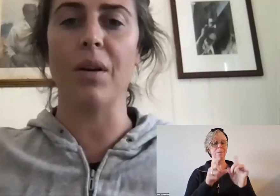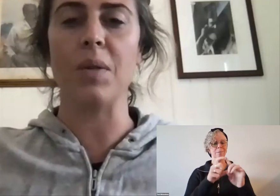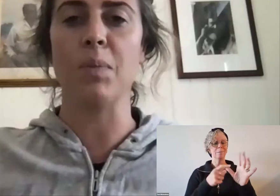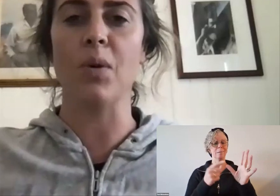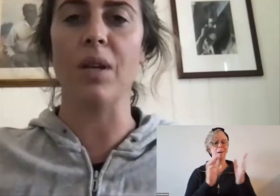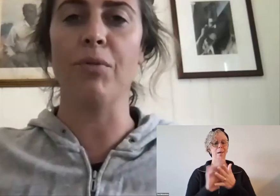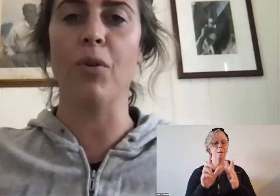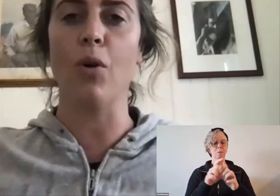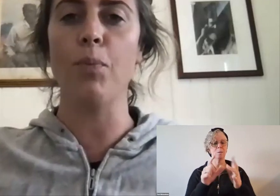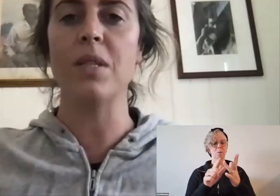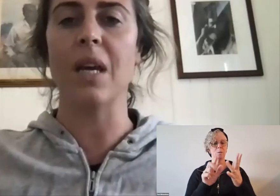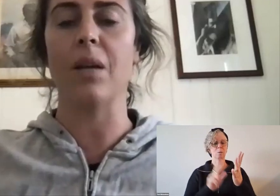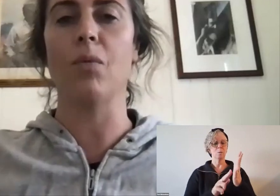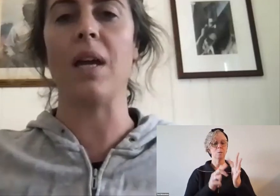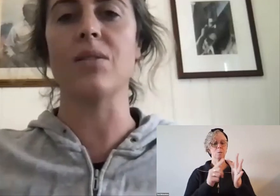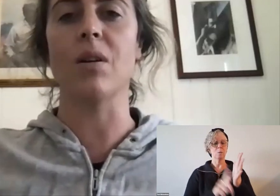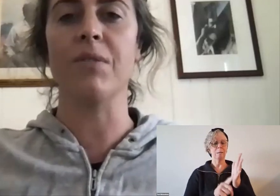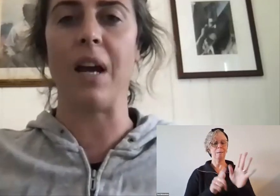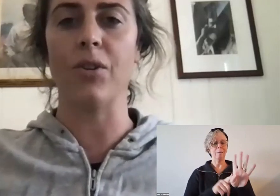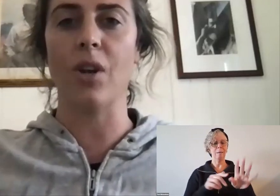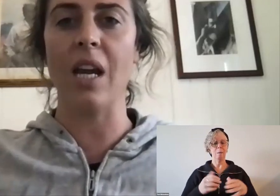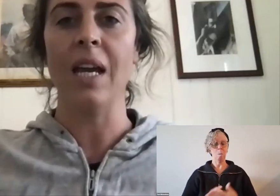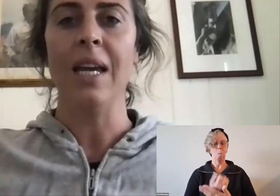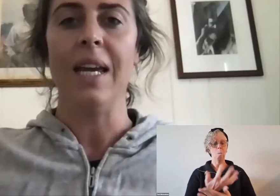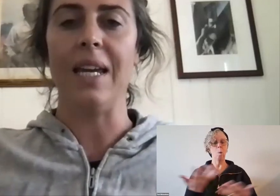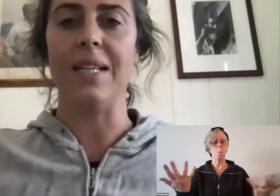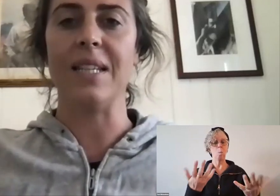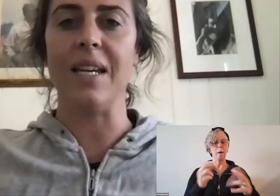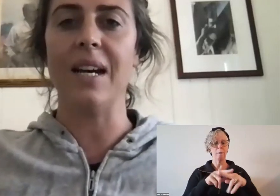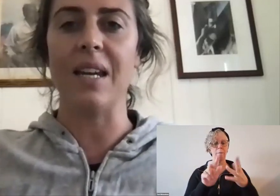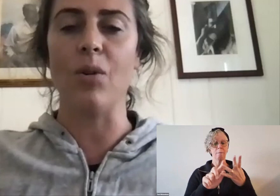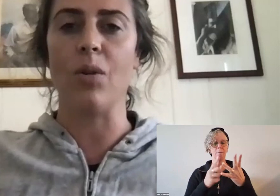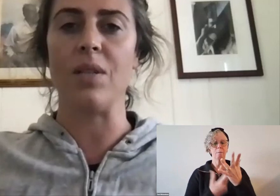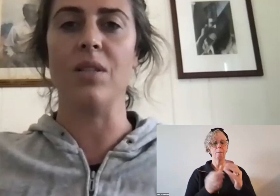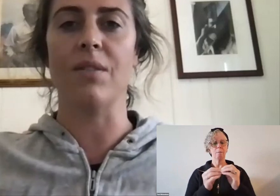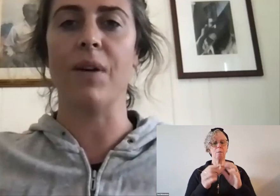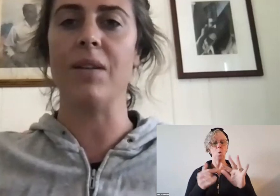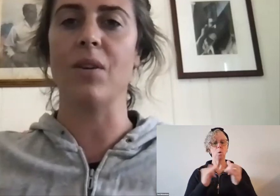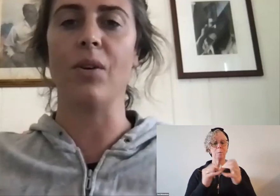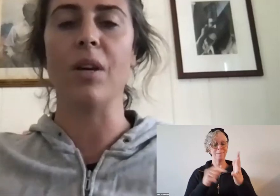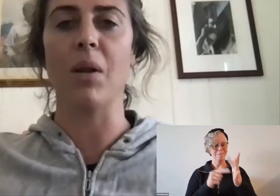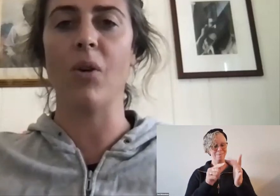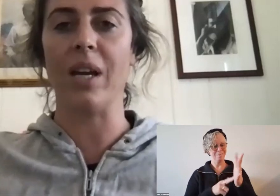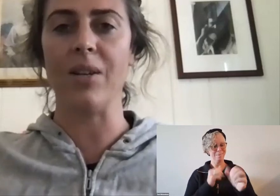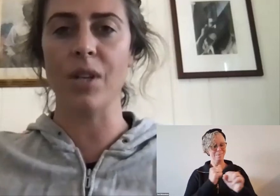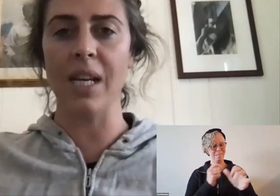I was born in Forbes and raised of country in Tingha, in northwest, in New South Wales on Kamilaroi country.